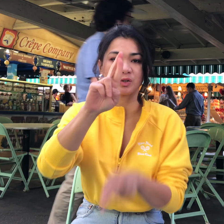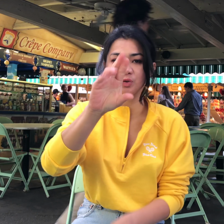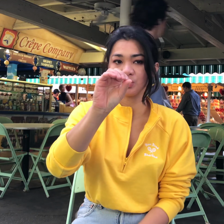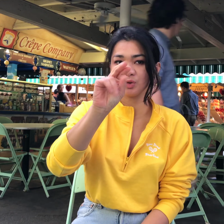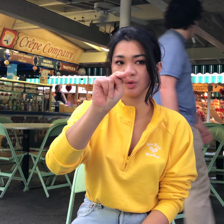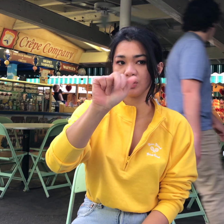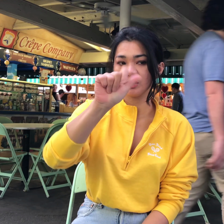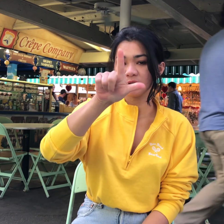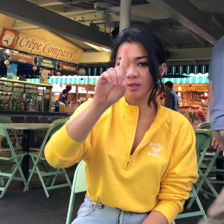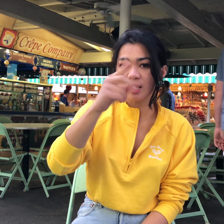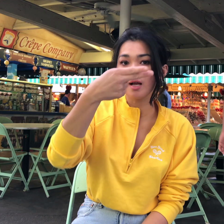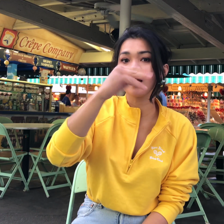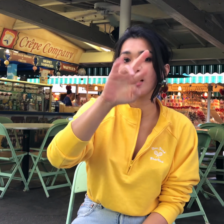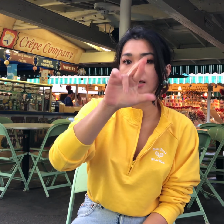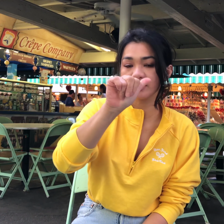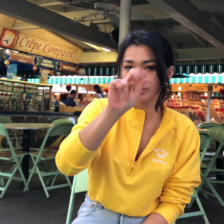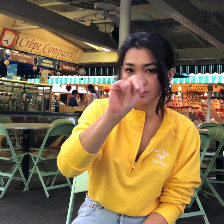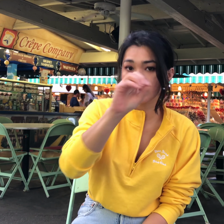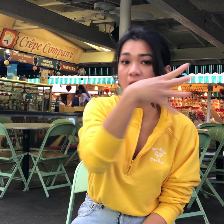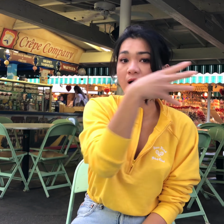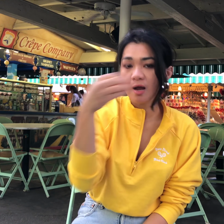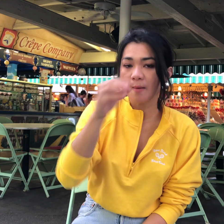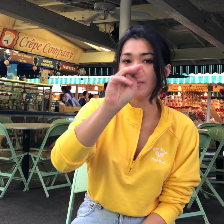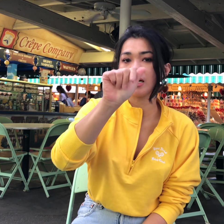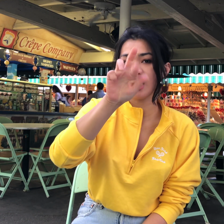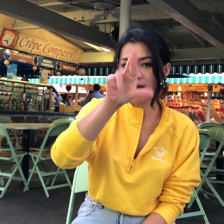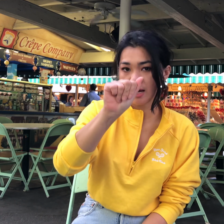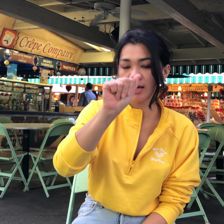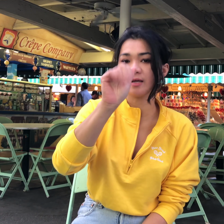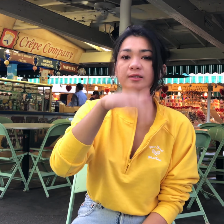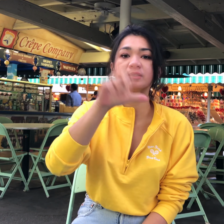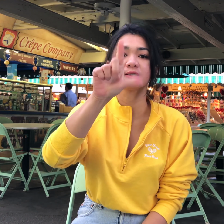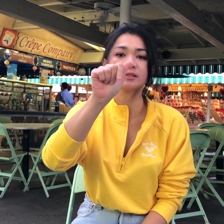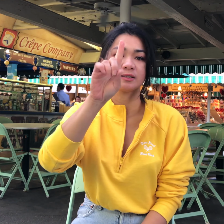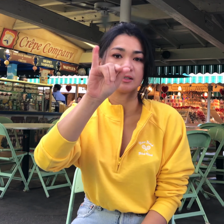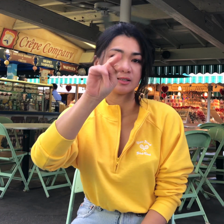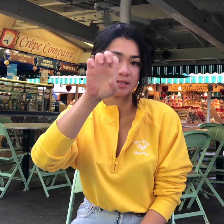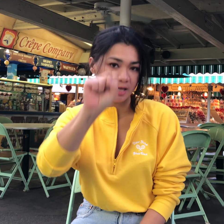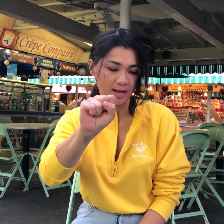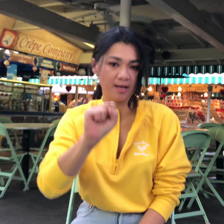Ronald Hirano and Mara Ladines.